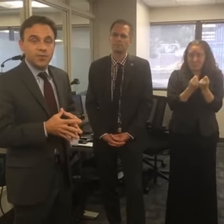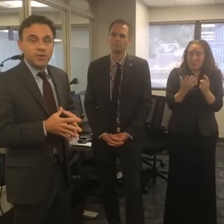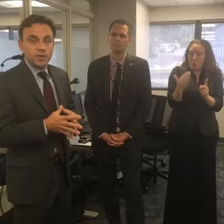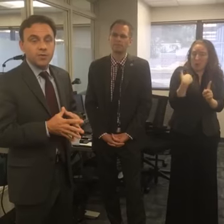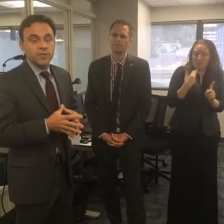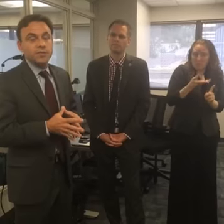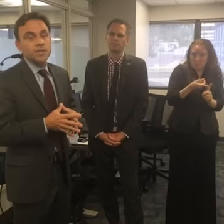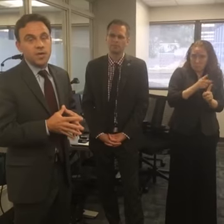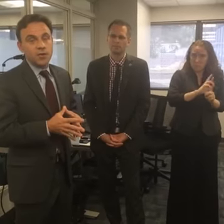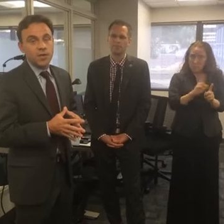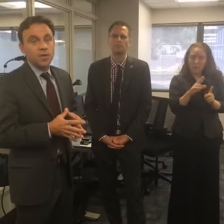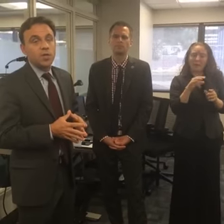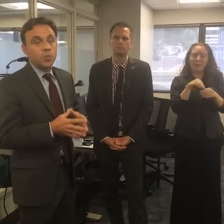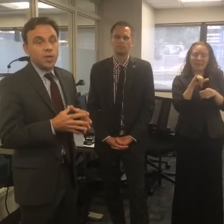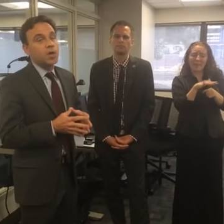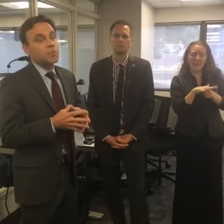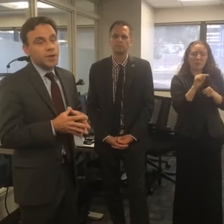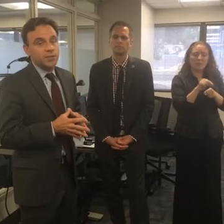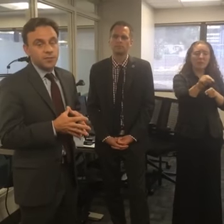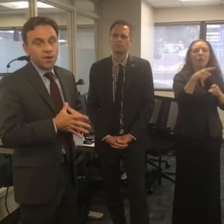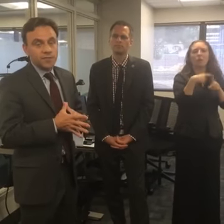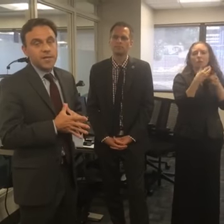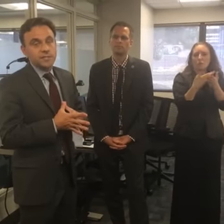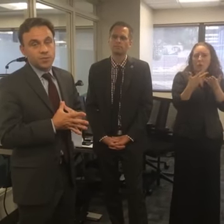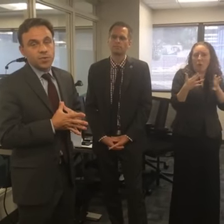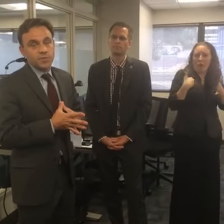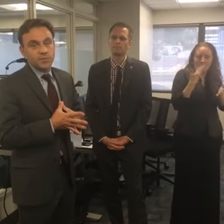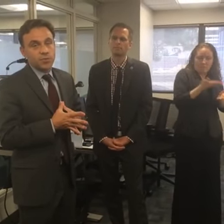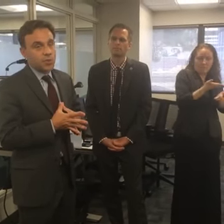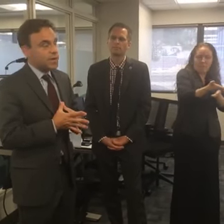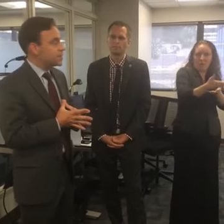we've already moved into the area, we are prepared to offer that support if it's required.